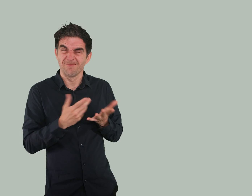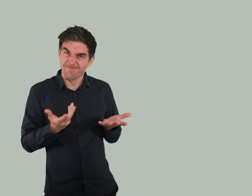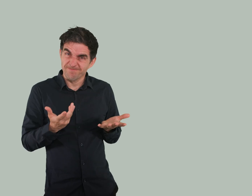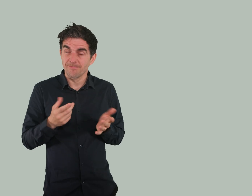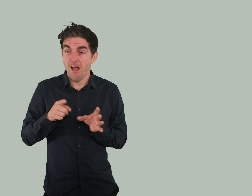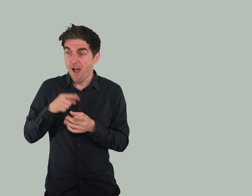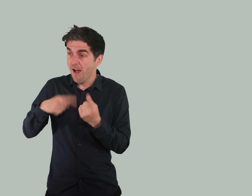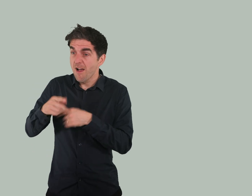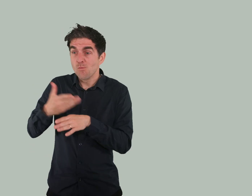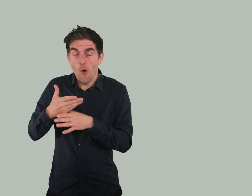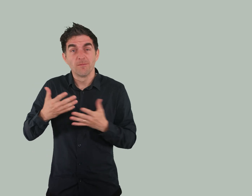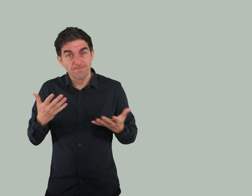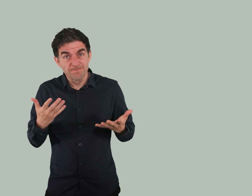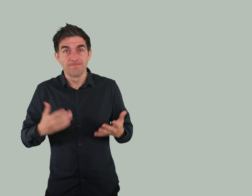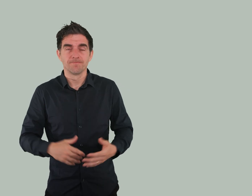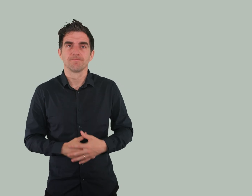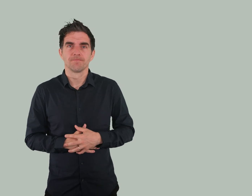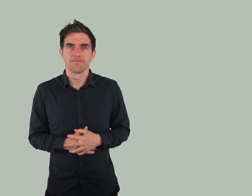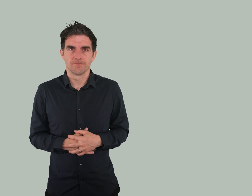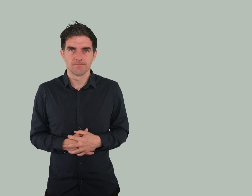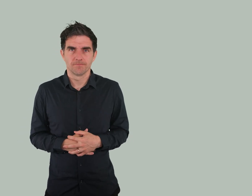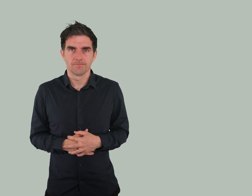about AI’s impact on the youth labour market.